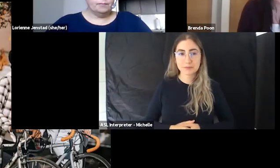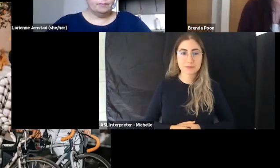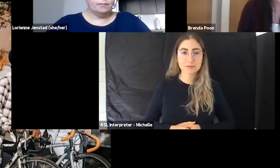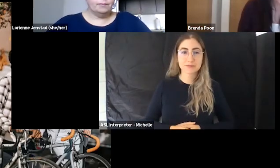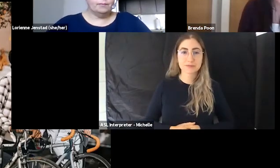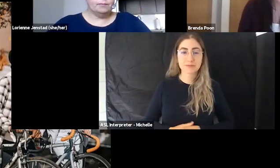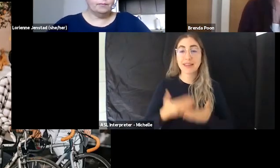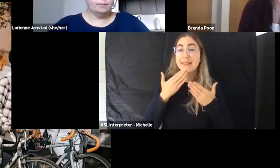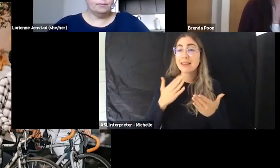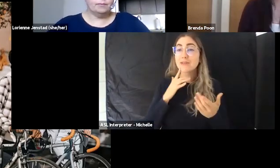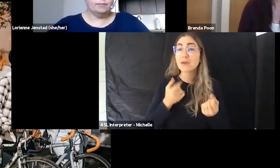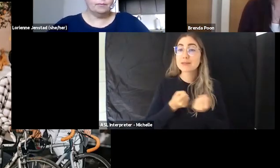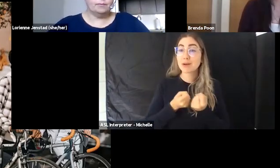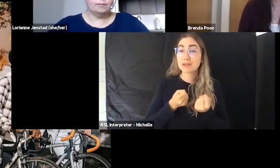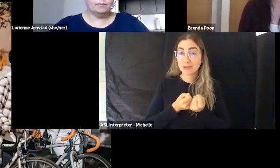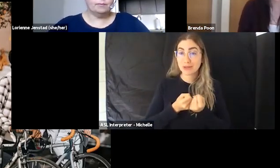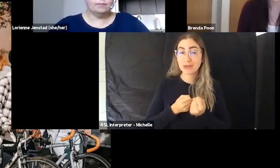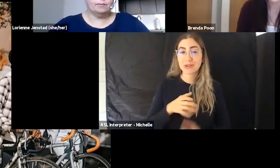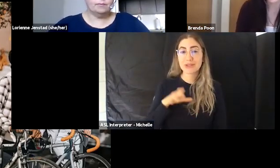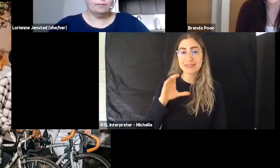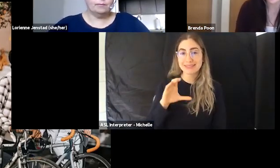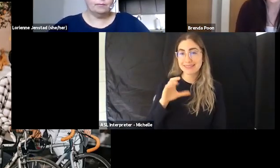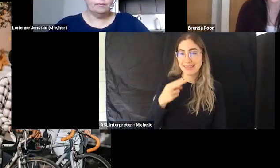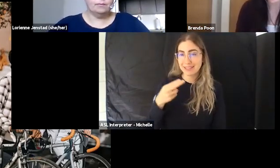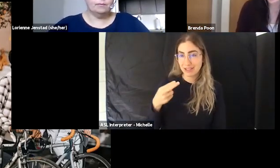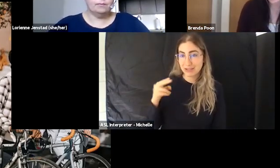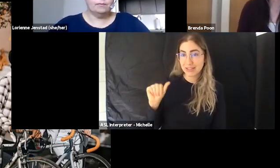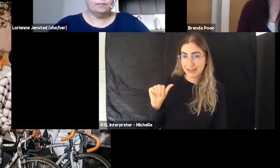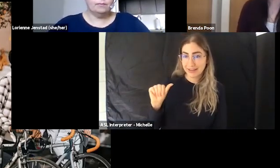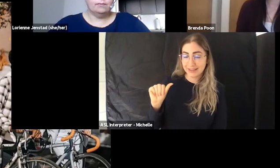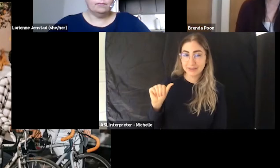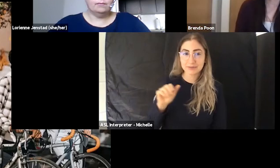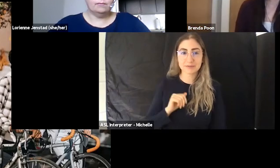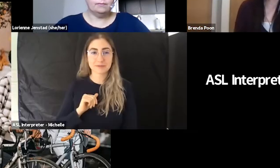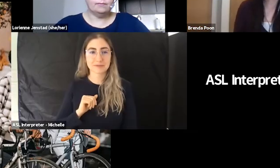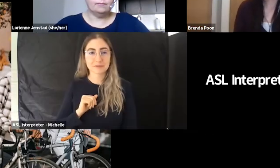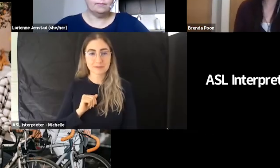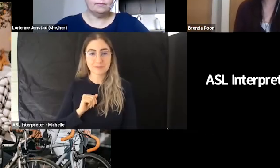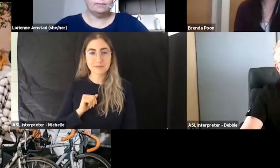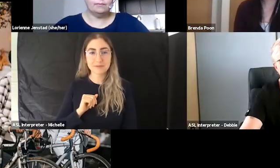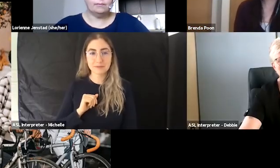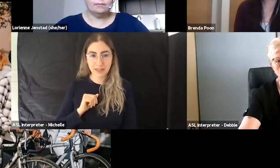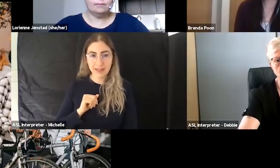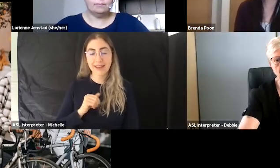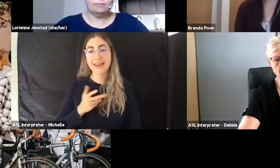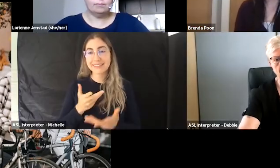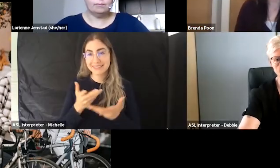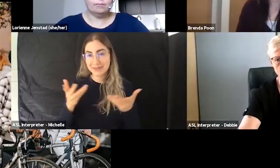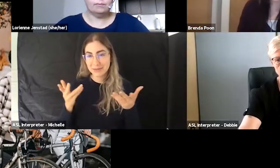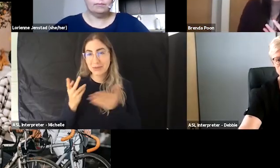ALL THE PARTICIPANTS WHO TOOK THE TIME TO COMPLETE THE SURVEY AND SHARE THEIR EXPERIENCES AND PERSPECTIVES DURING SUCH STRESSFUL AND CHALLENGING TIMES.